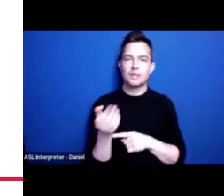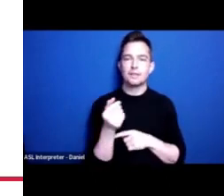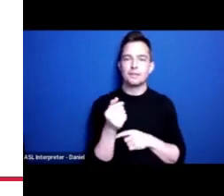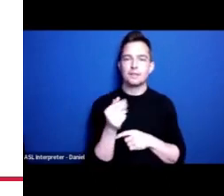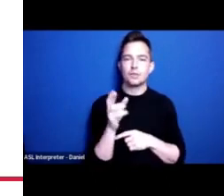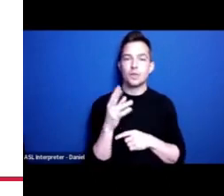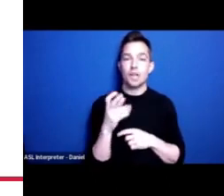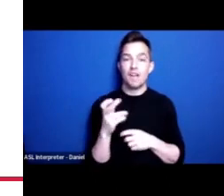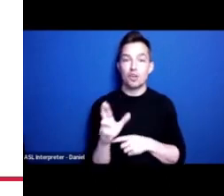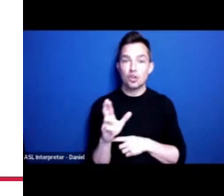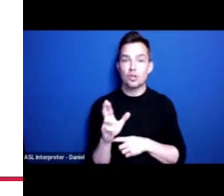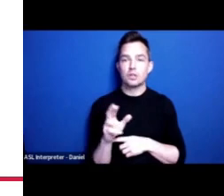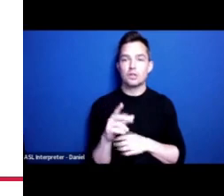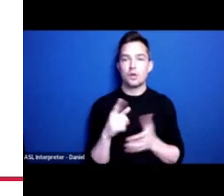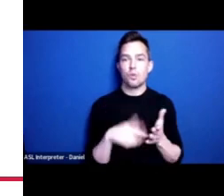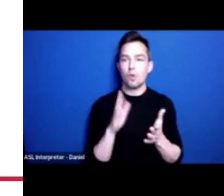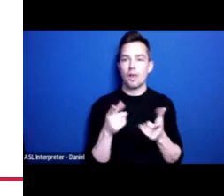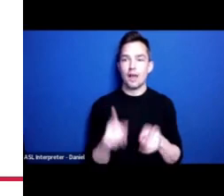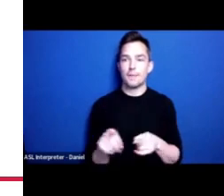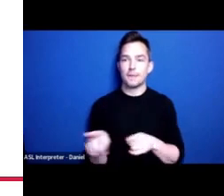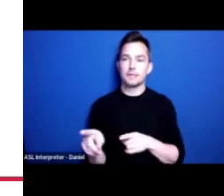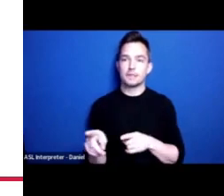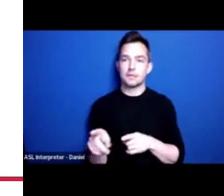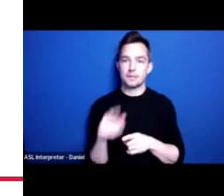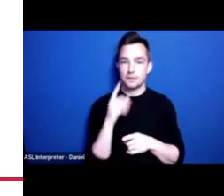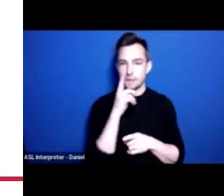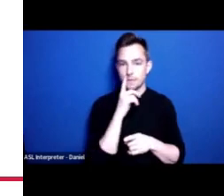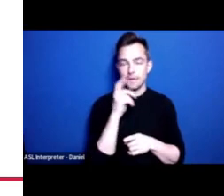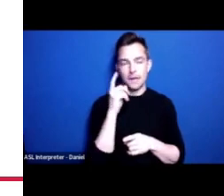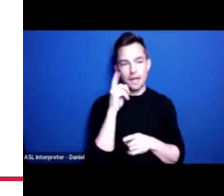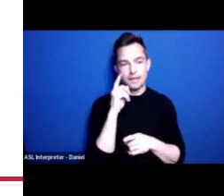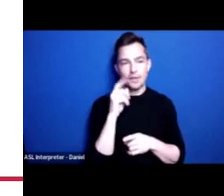going to what's gonna happen and I thought that was pretty progressive at the time. Next